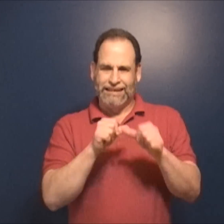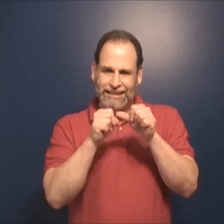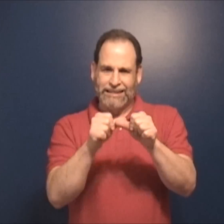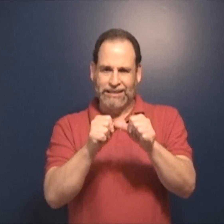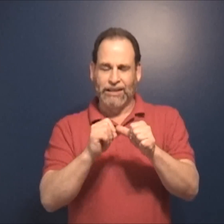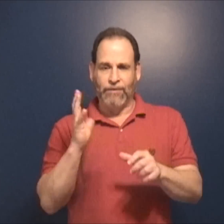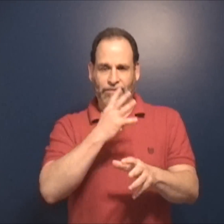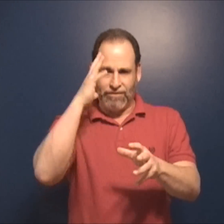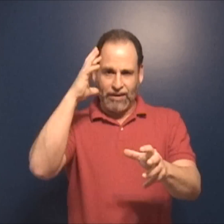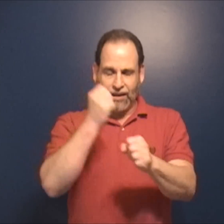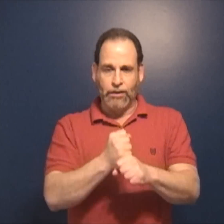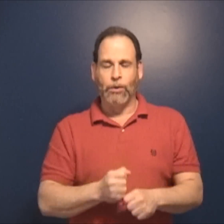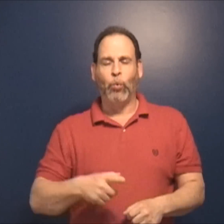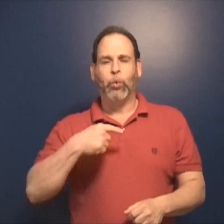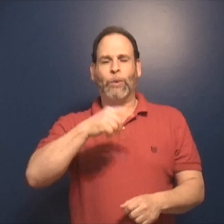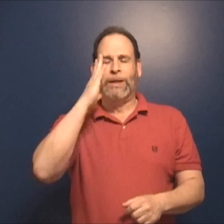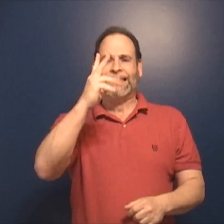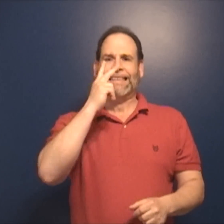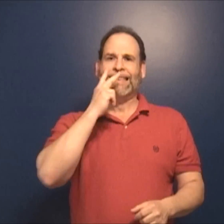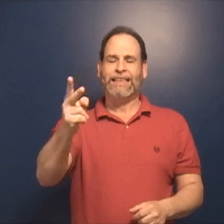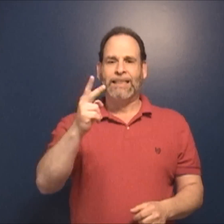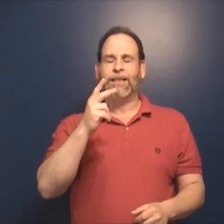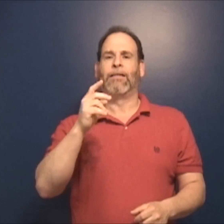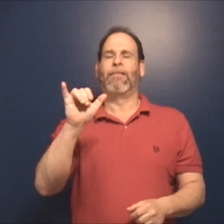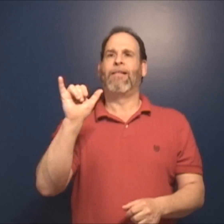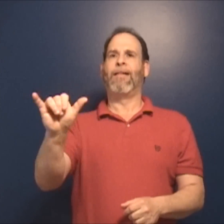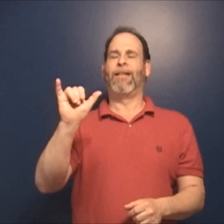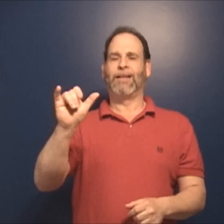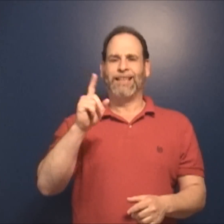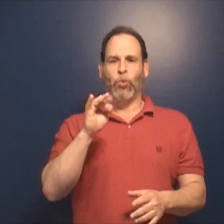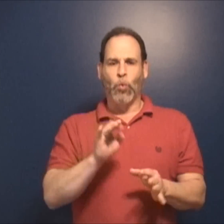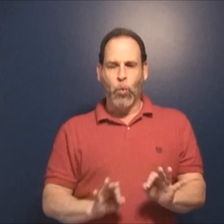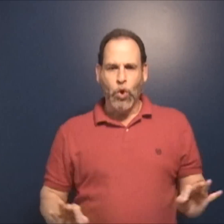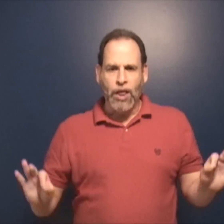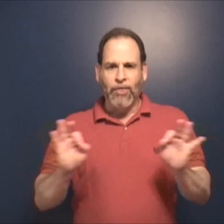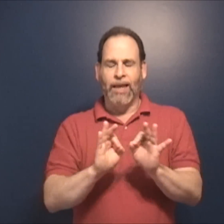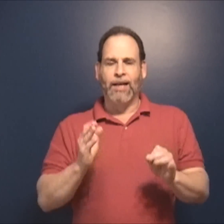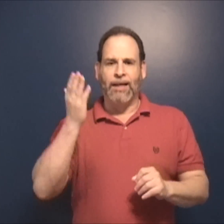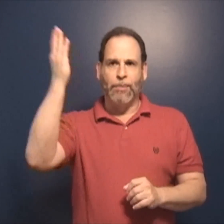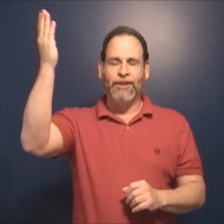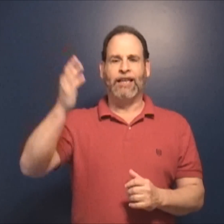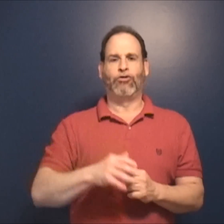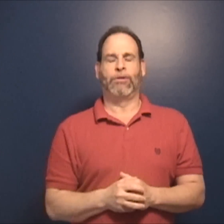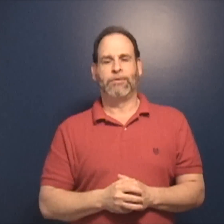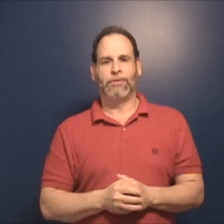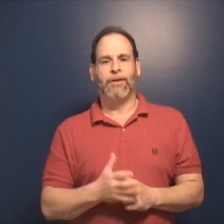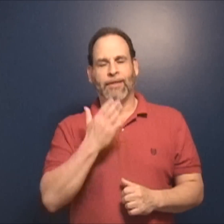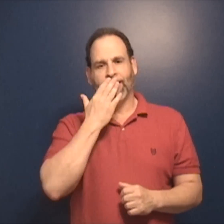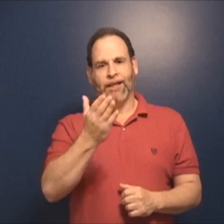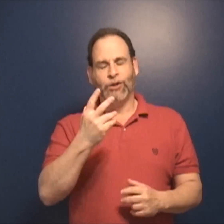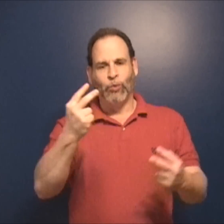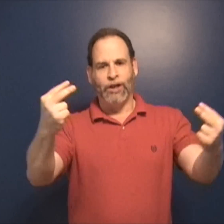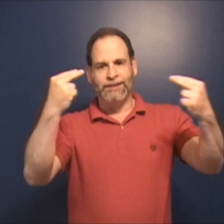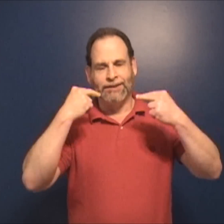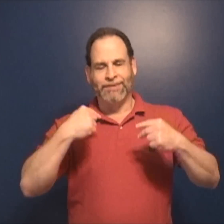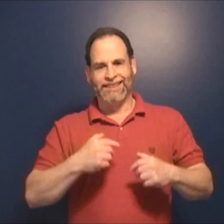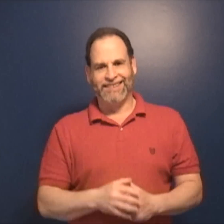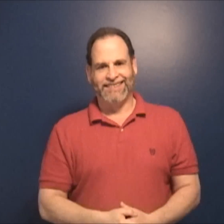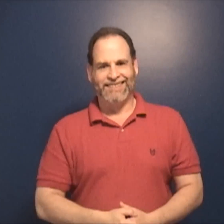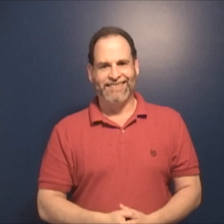Please endure our faith then you will see that it is worth up there. Thank you for watching me.